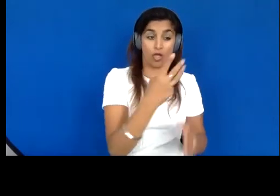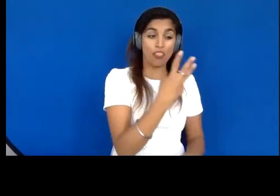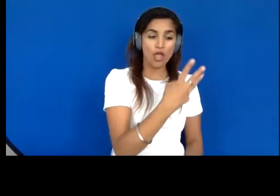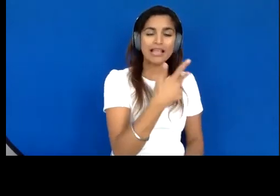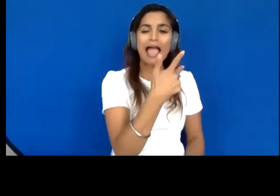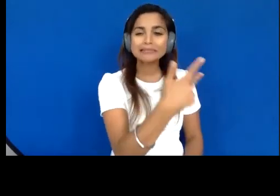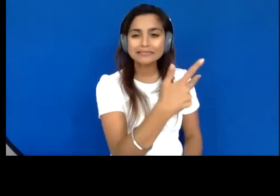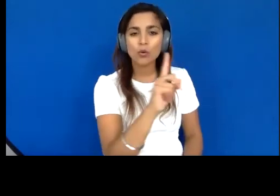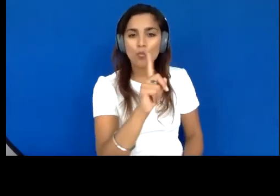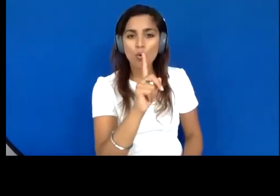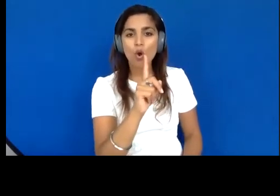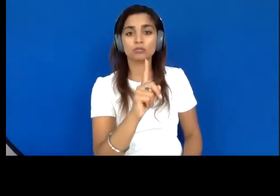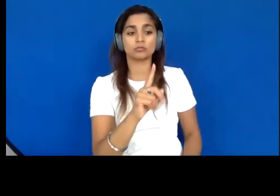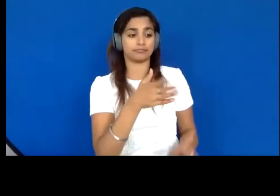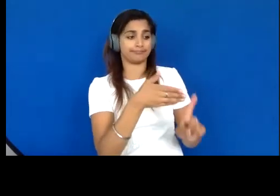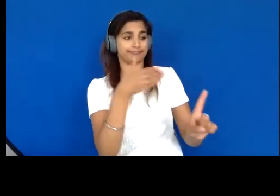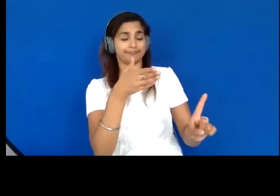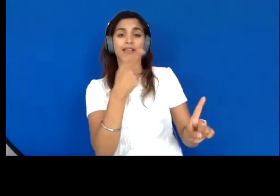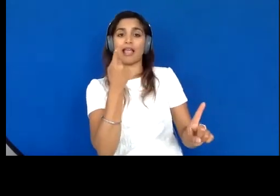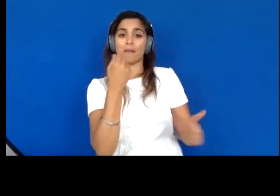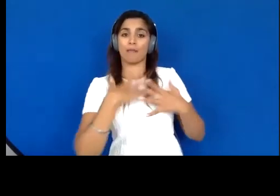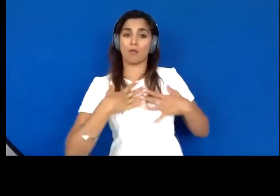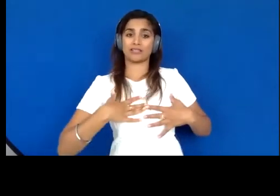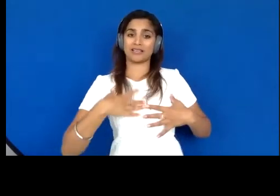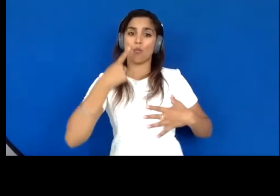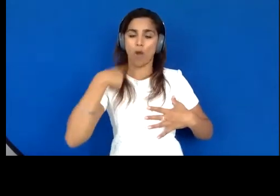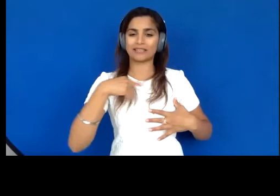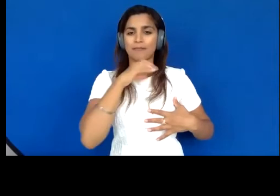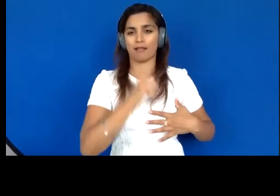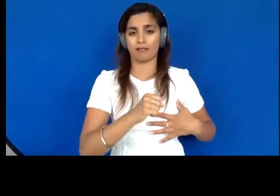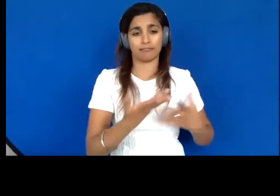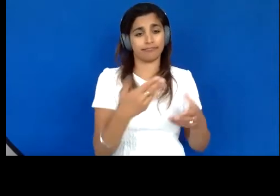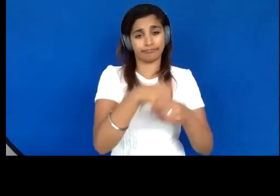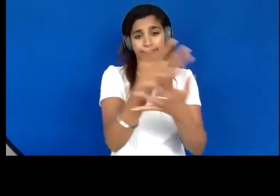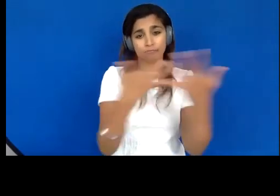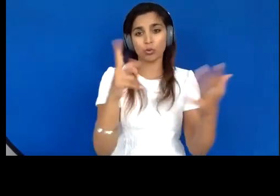men this includes the CEO of the bridge Paralympic Association the chairman of